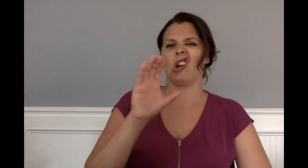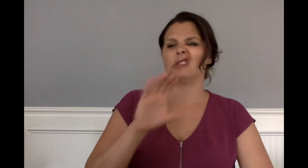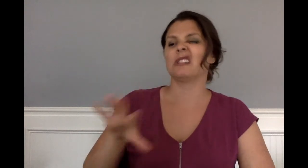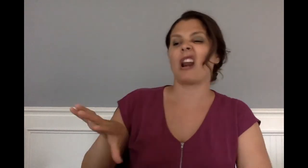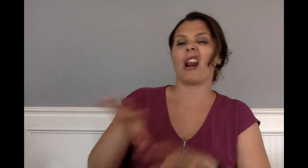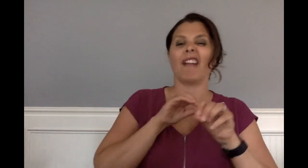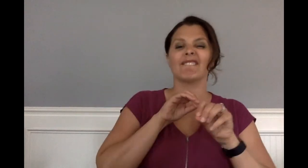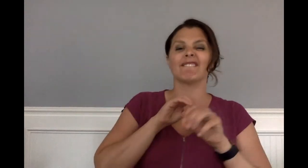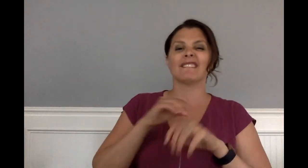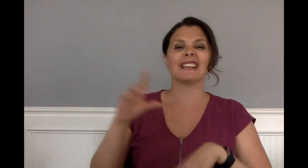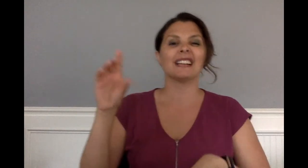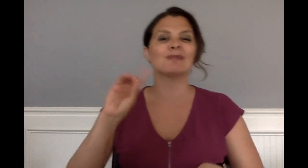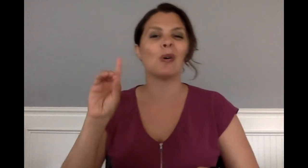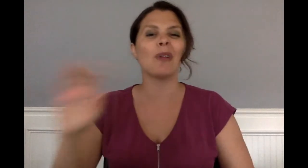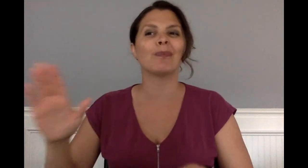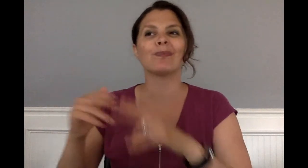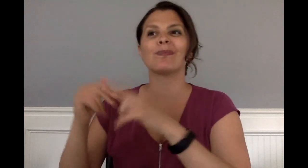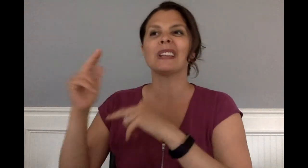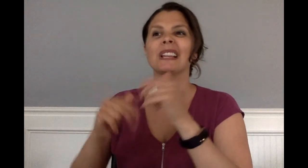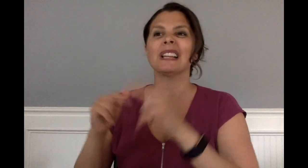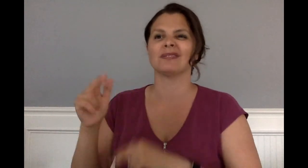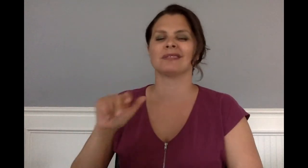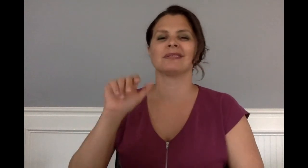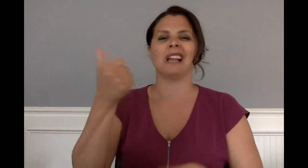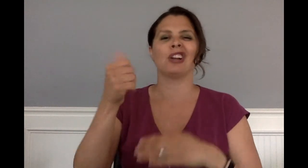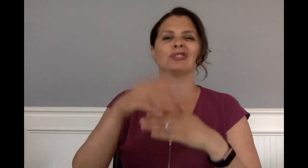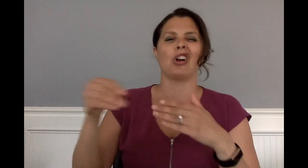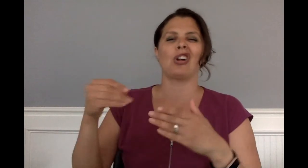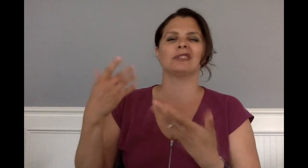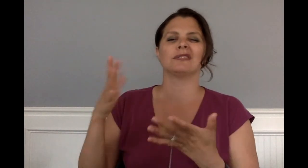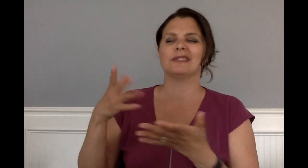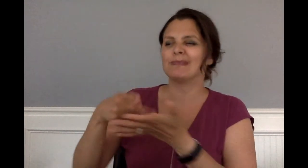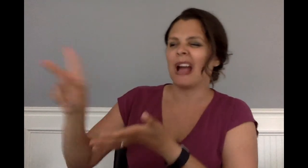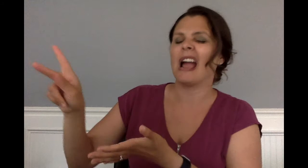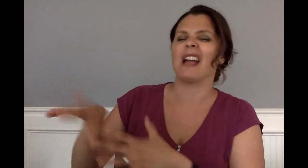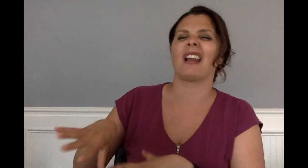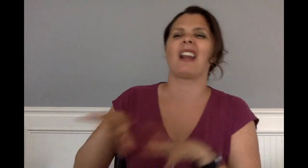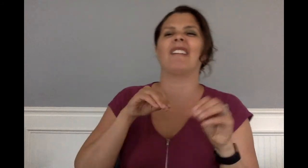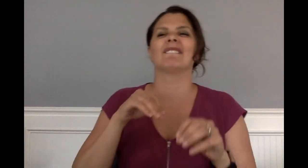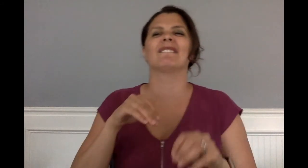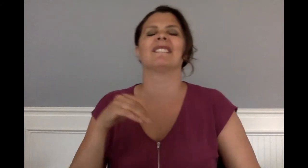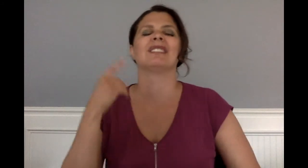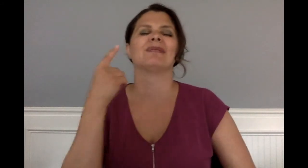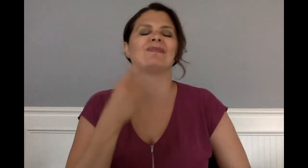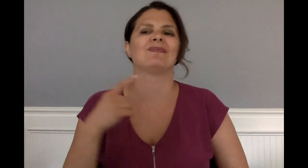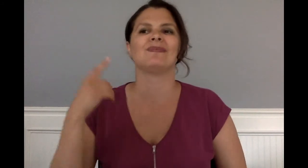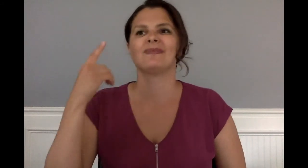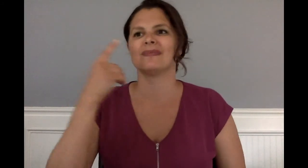Charlie left Desdemona Finkelstein, F.T.E., ten dollars lighter.